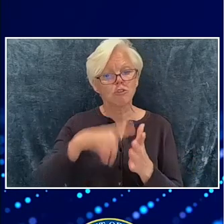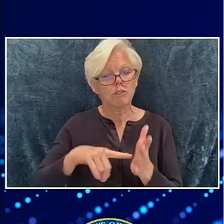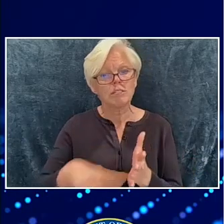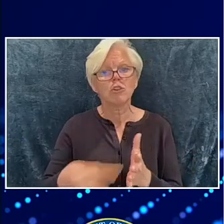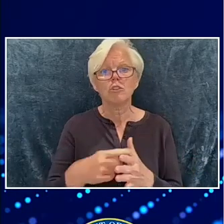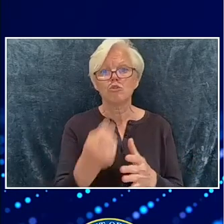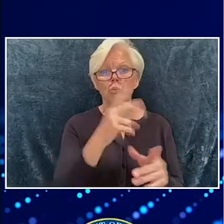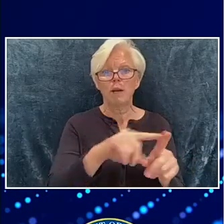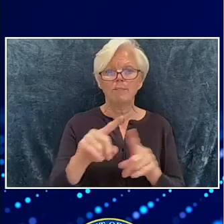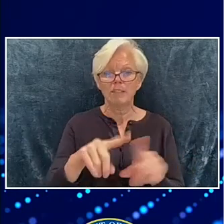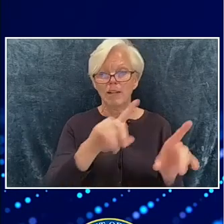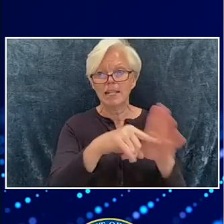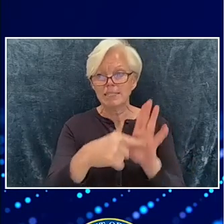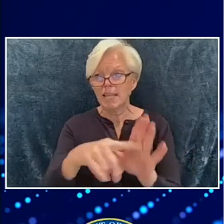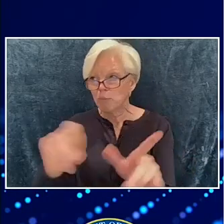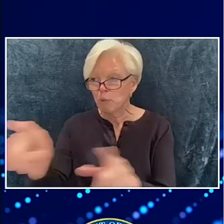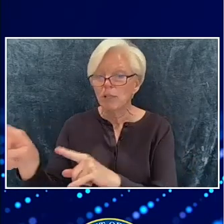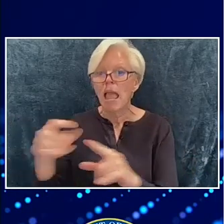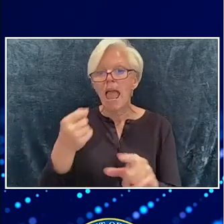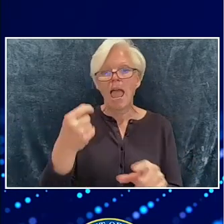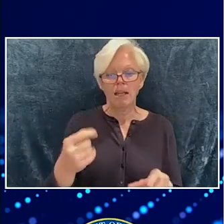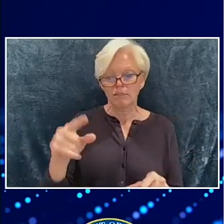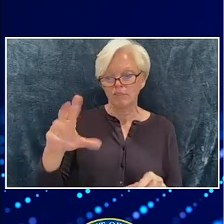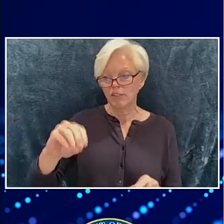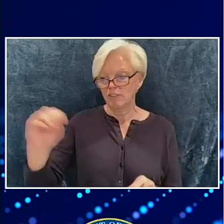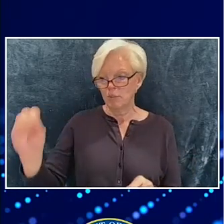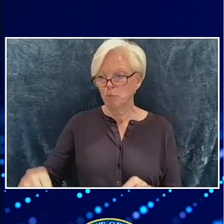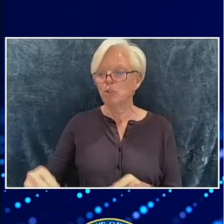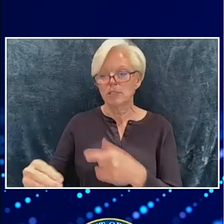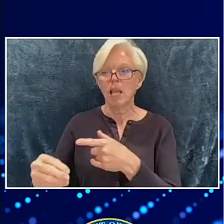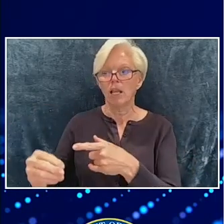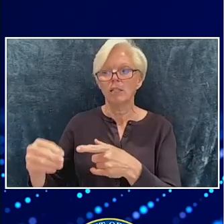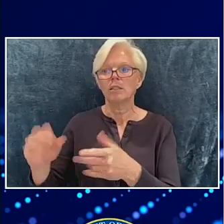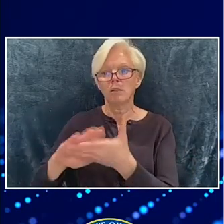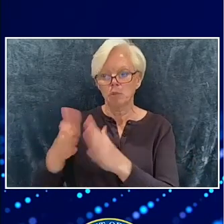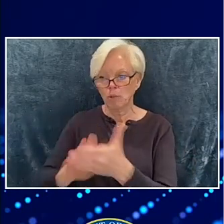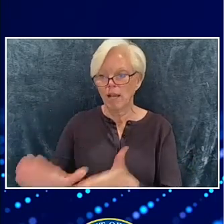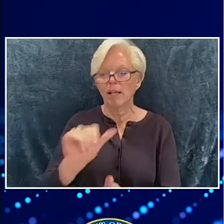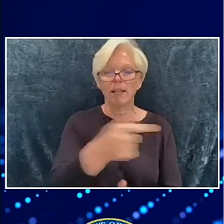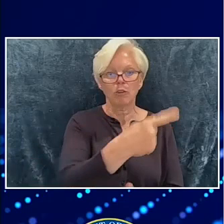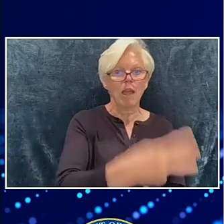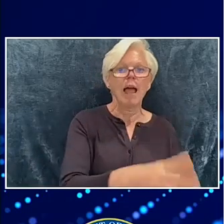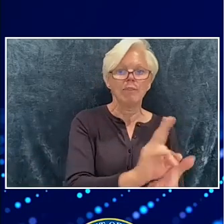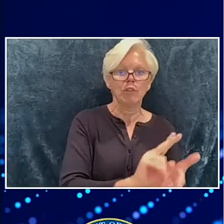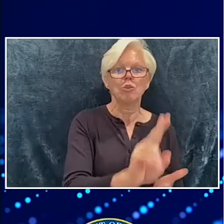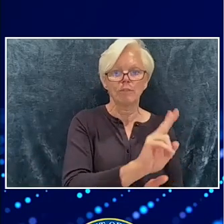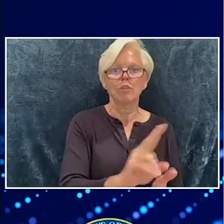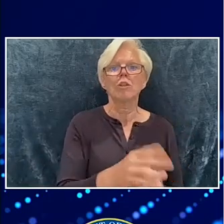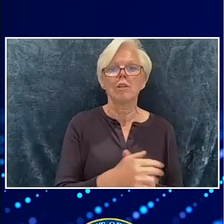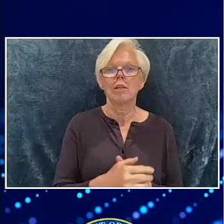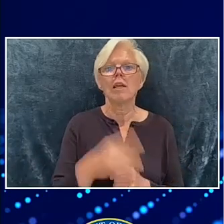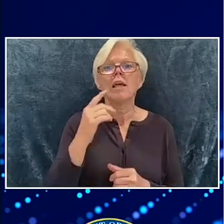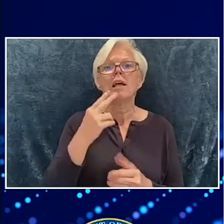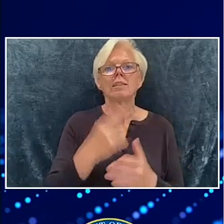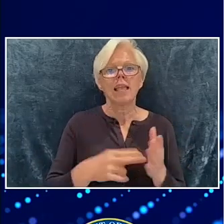half of which were community colleges and the other half public universities. The sample included schools with high and low enrollment and ensured diversity in